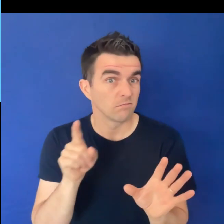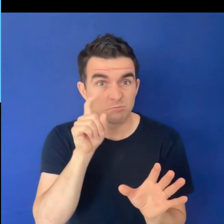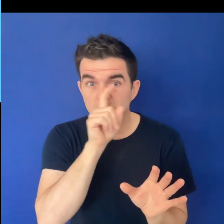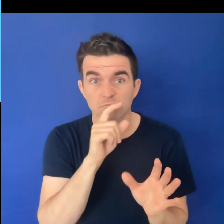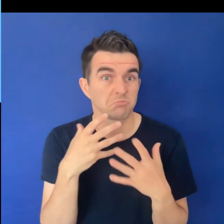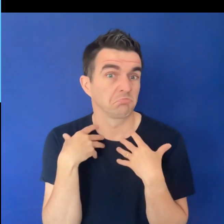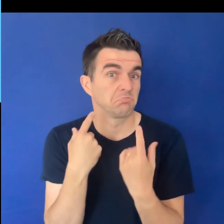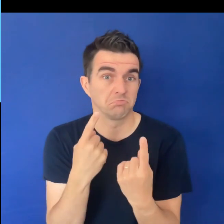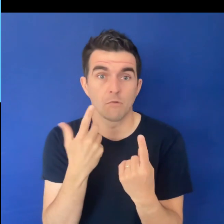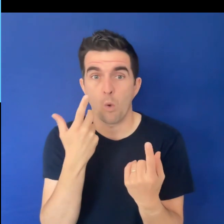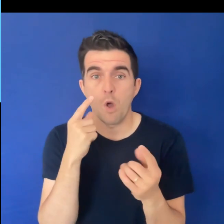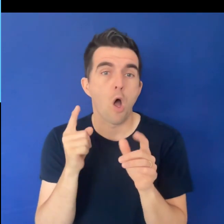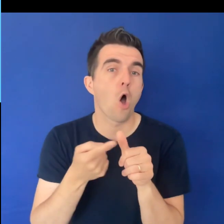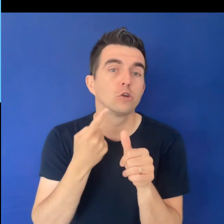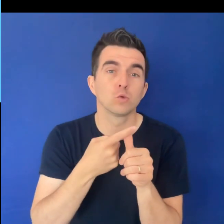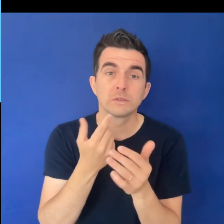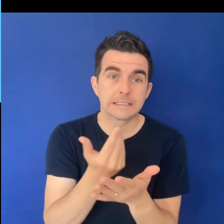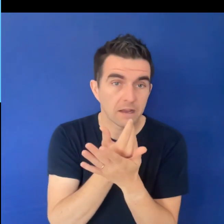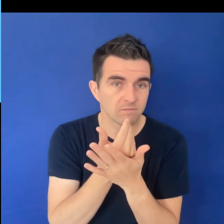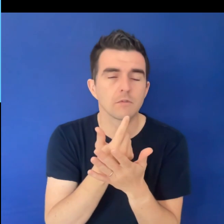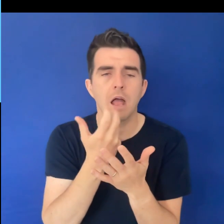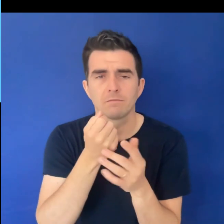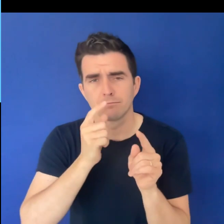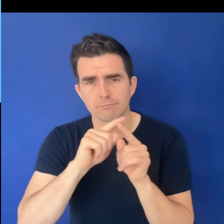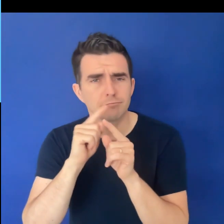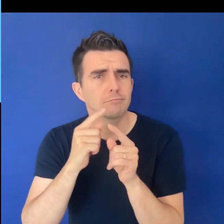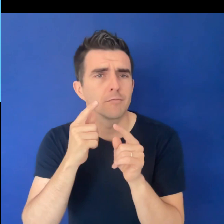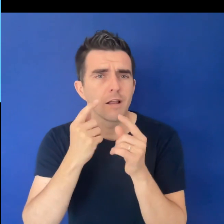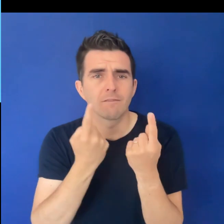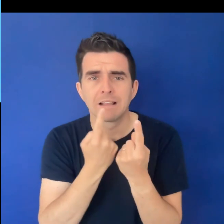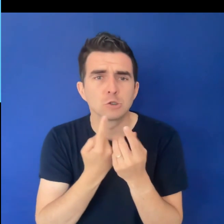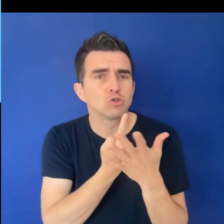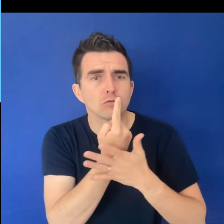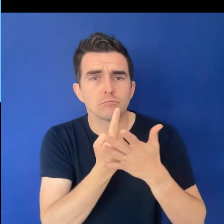or use the auto-save feature, though there are some additional features too.